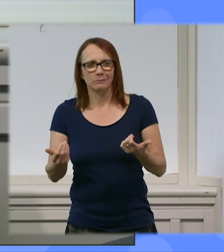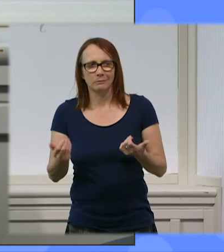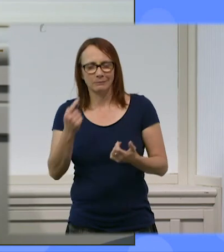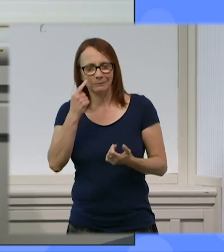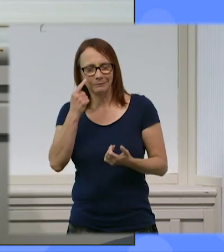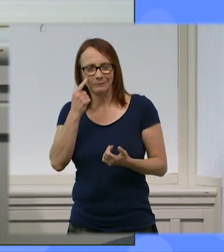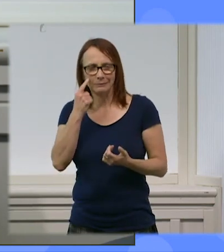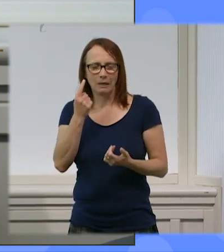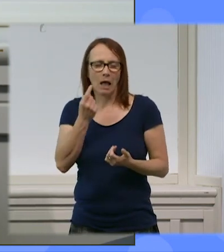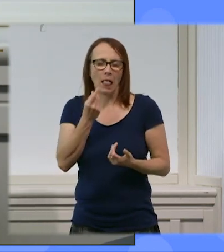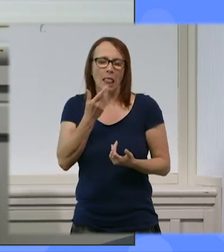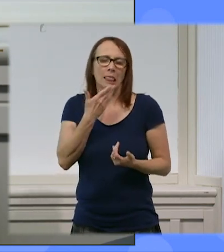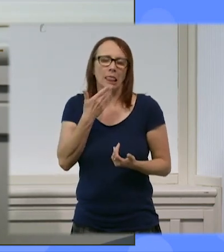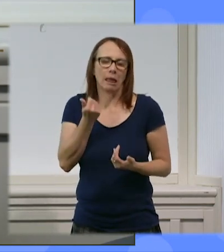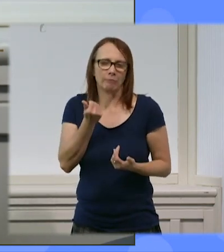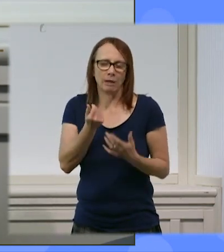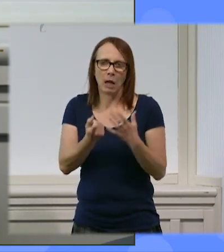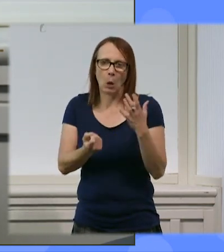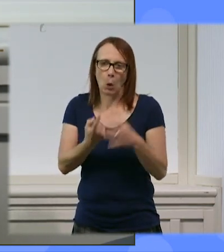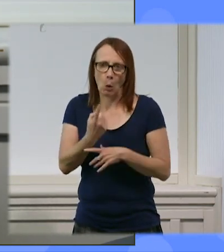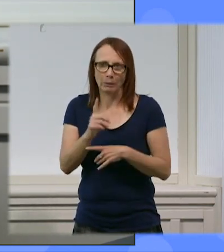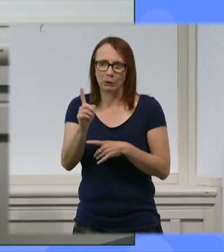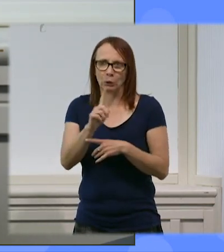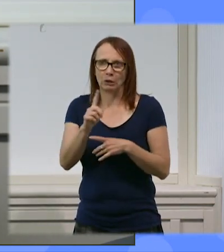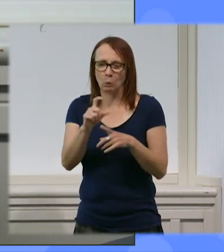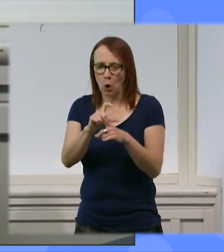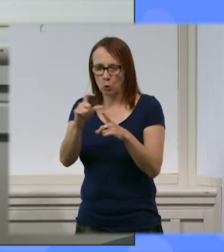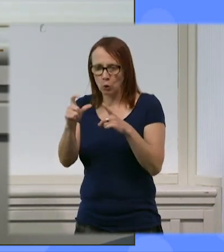beautiful opportunity of community ownership and think about we heard this